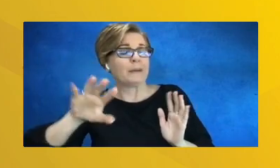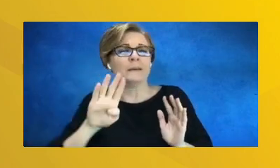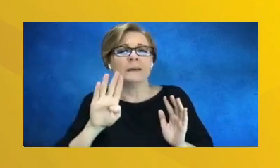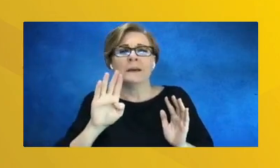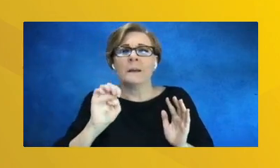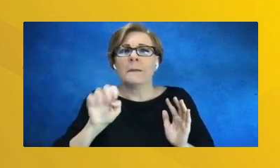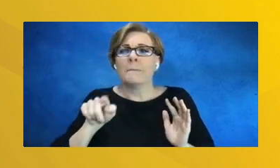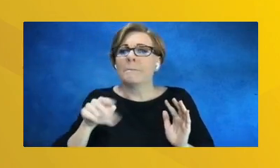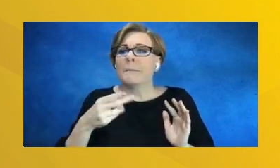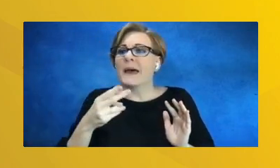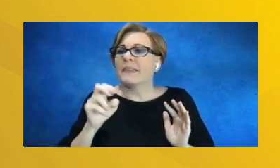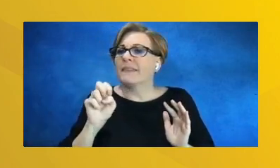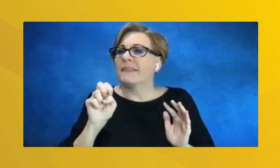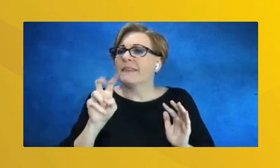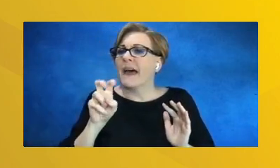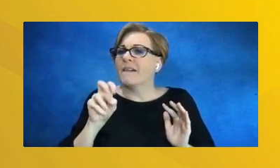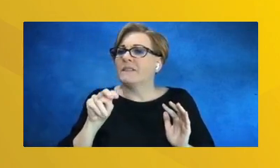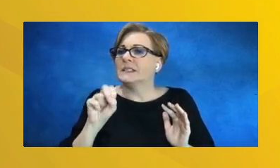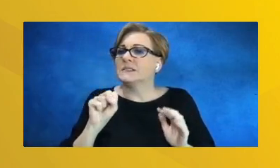Gallery, did with Pinky Jackalope.